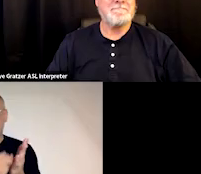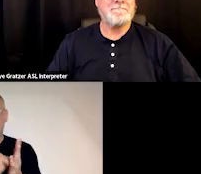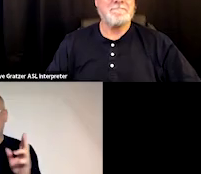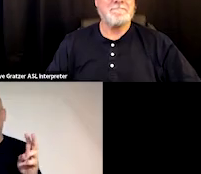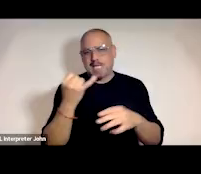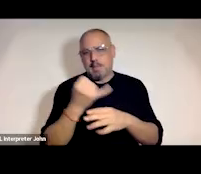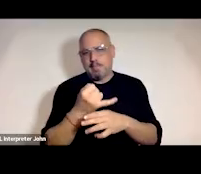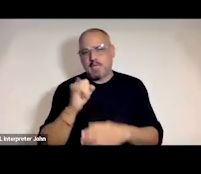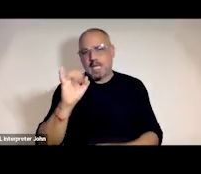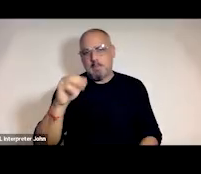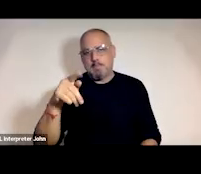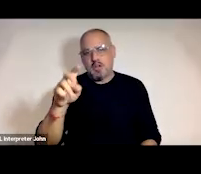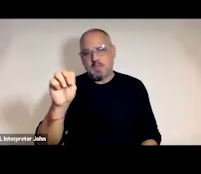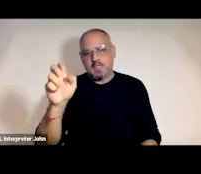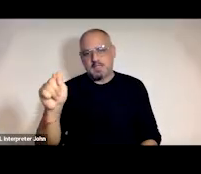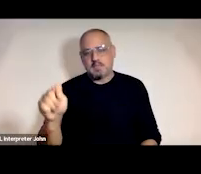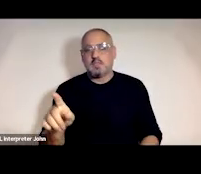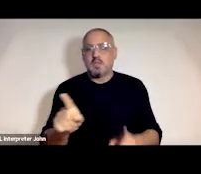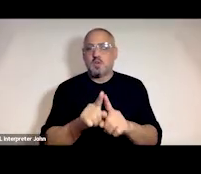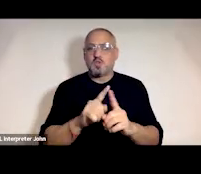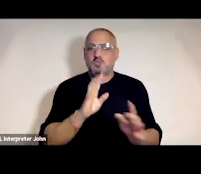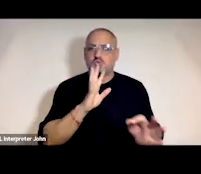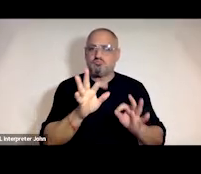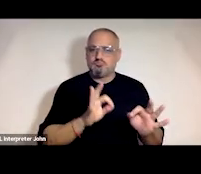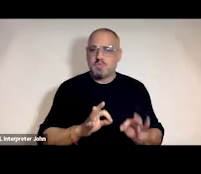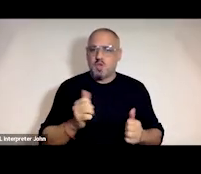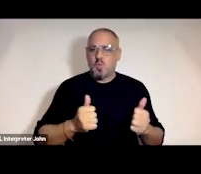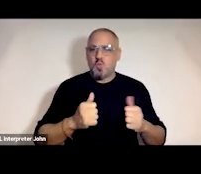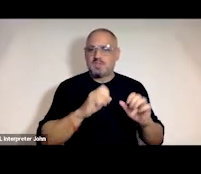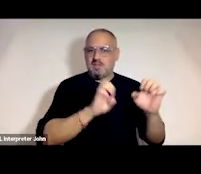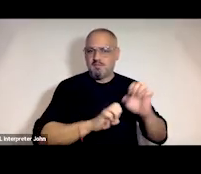and then talk about which evaluations are still needed